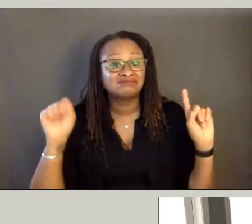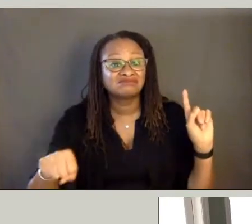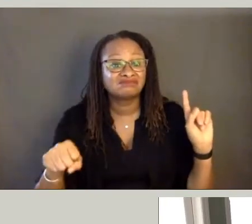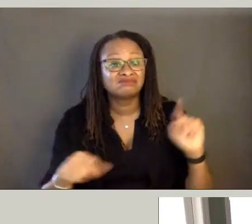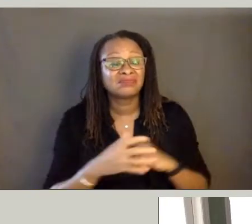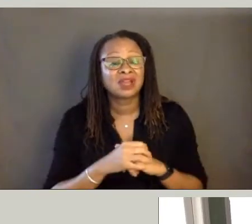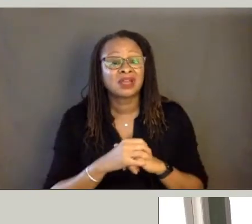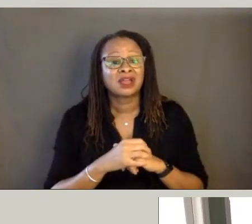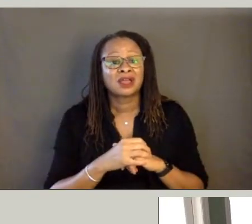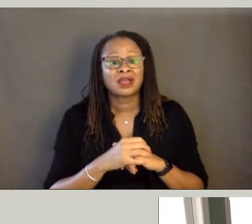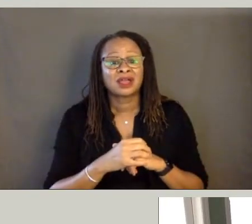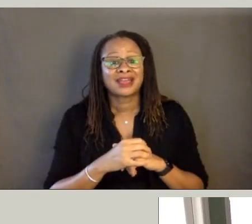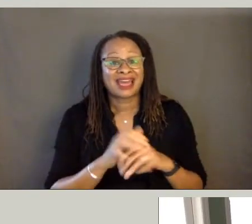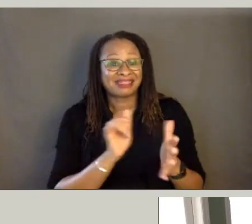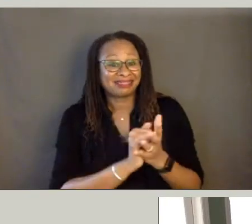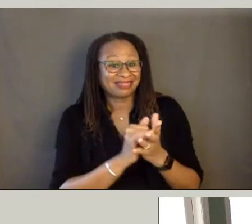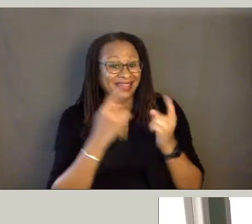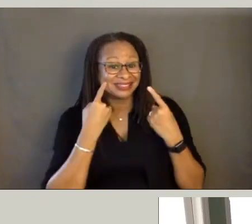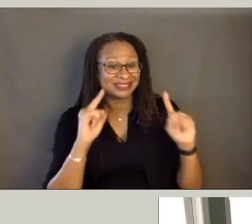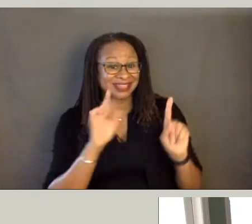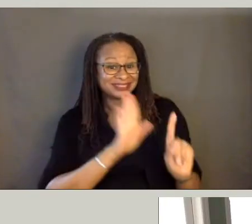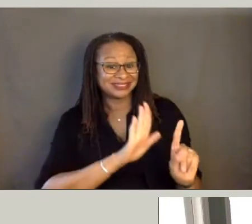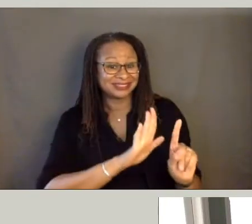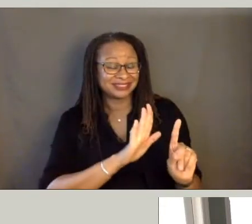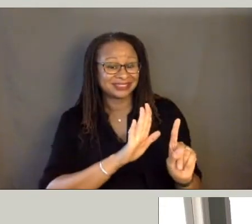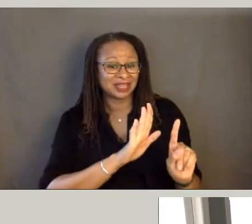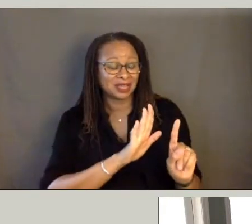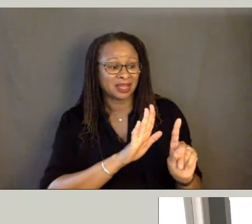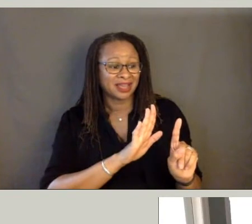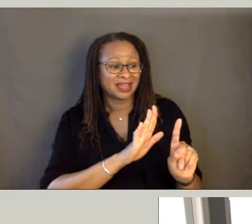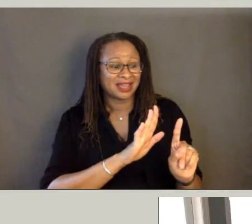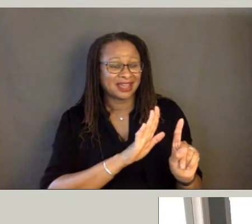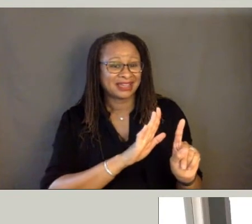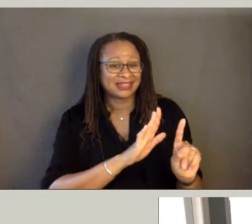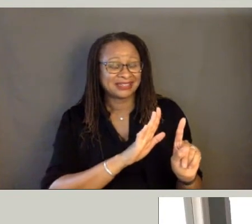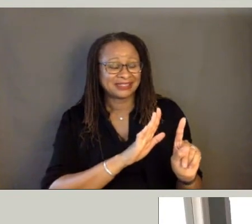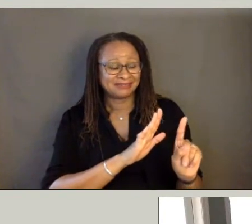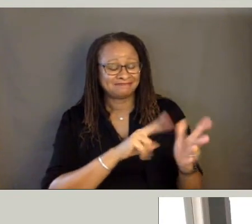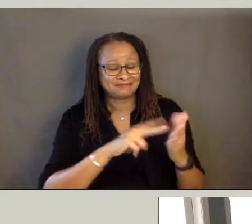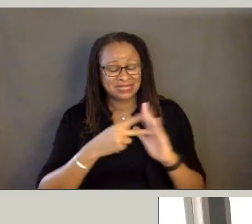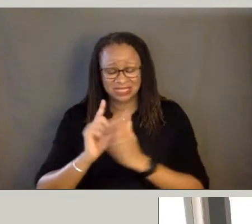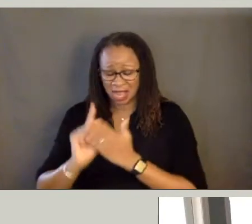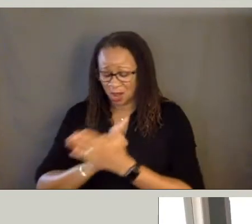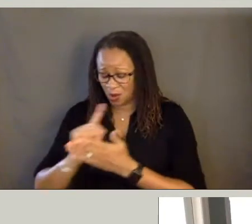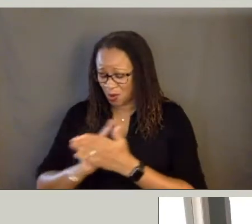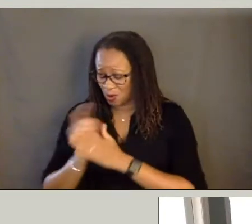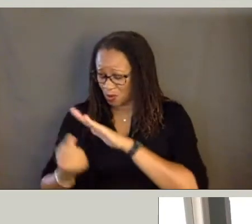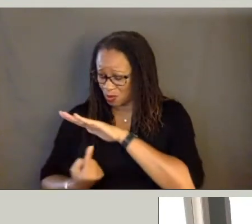If that success is relegated to ours alone, I don't think our work